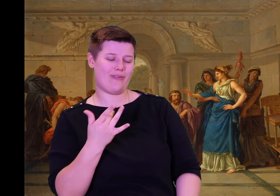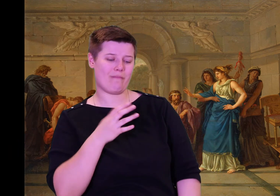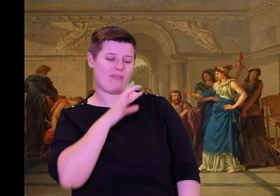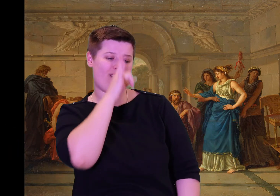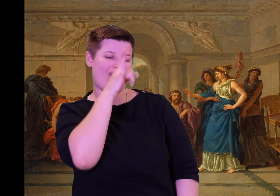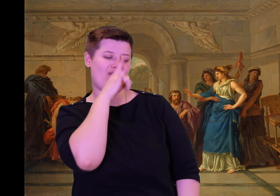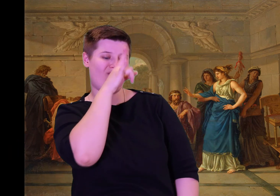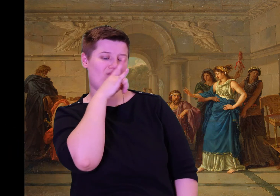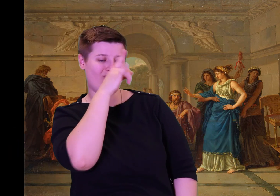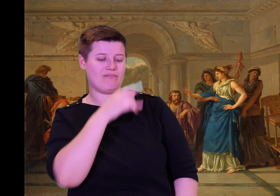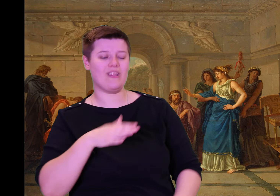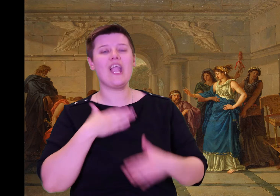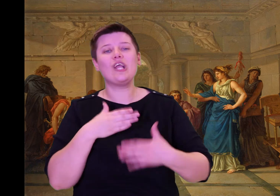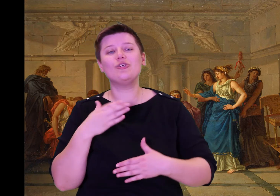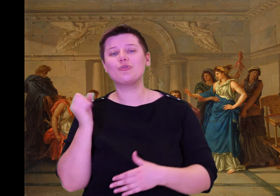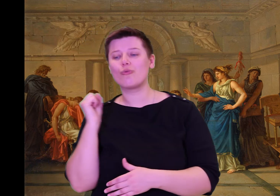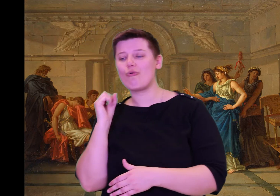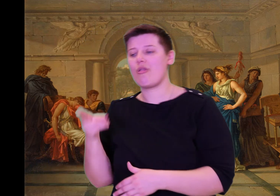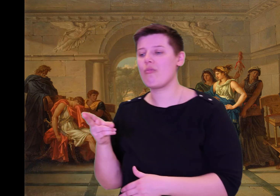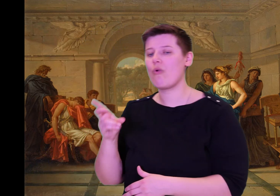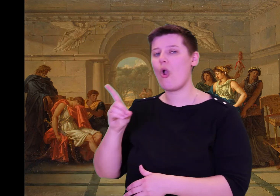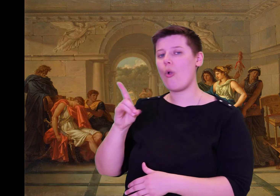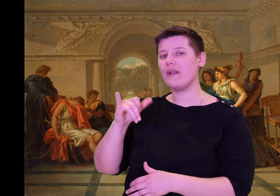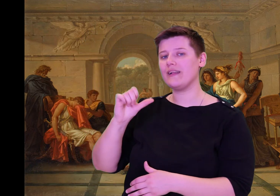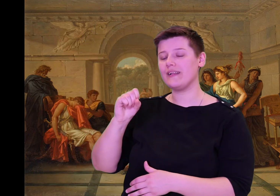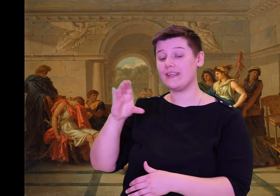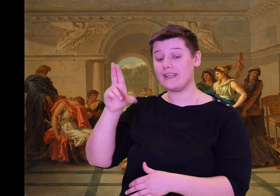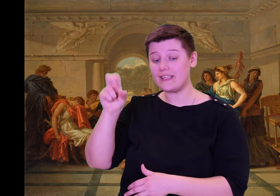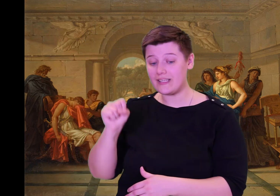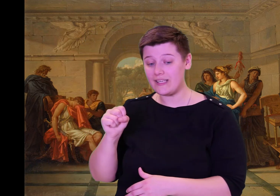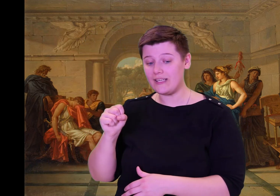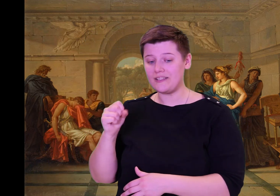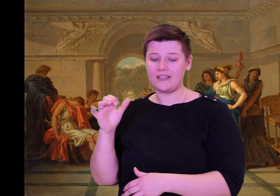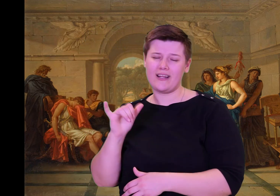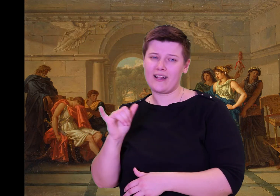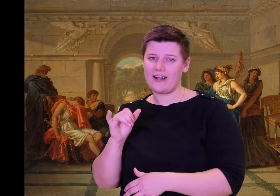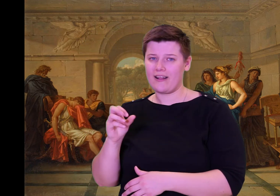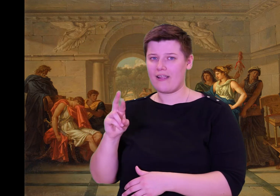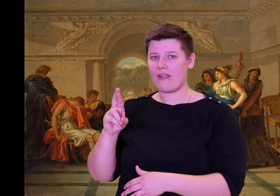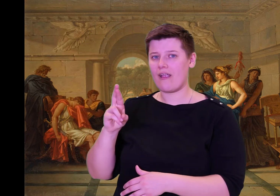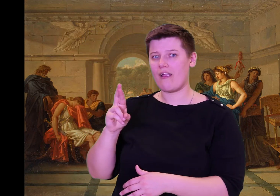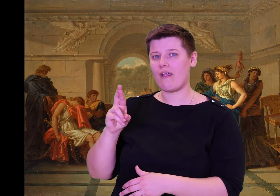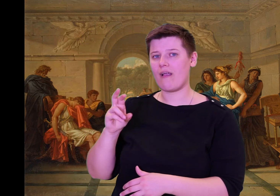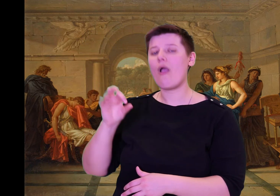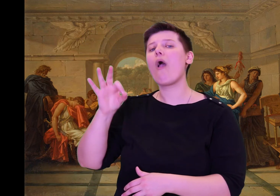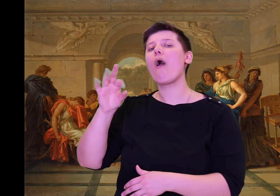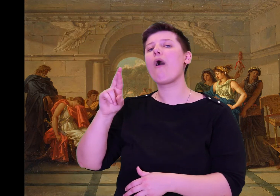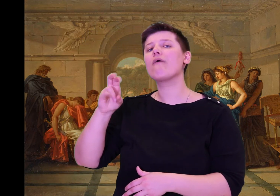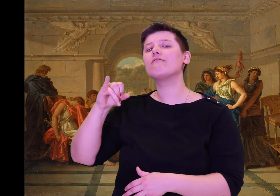Meanwhile, outside Odysseus's house, the suitors were arrogant as usual, enjoying